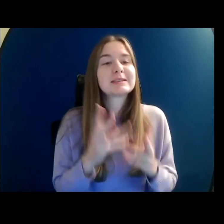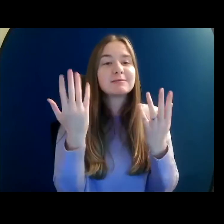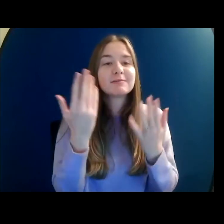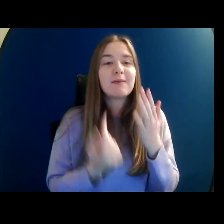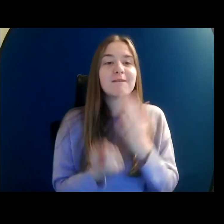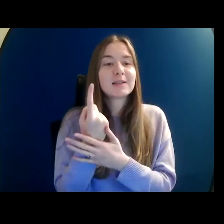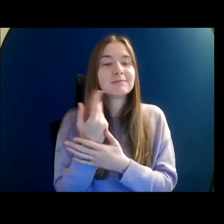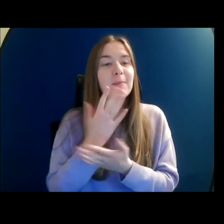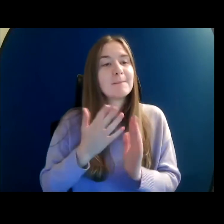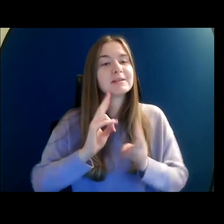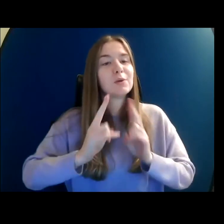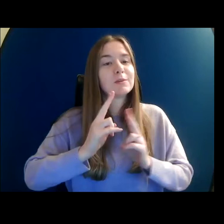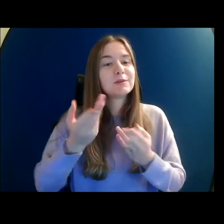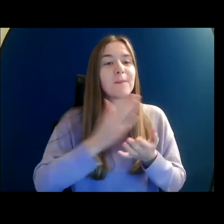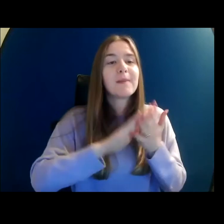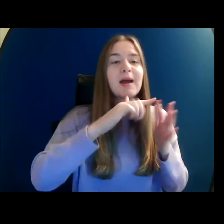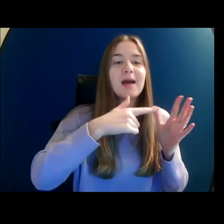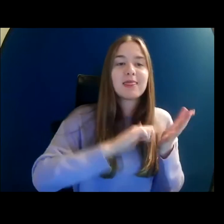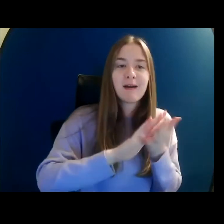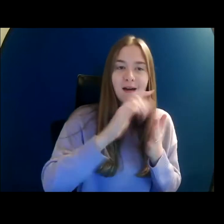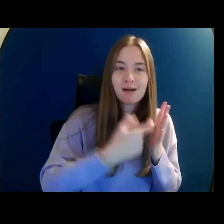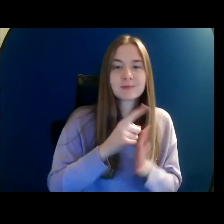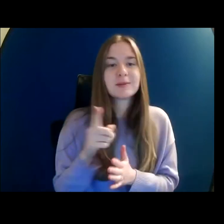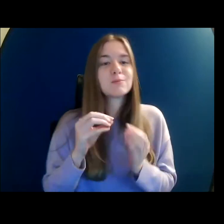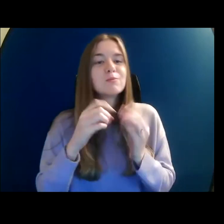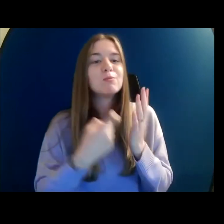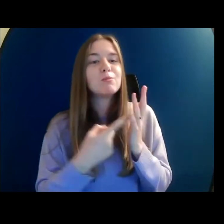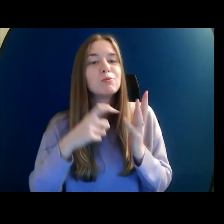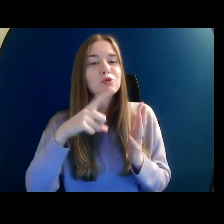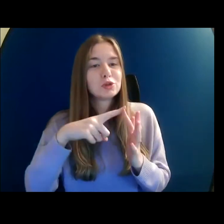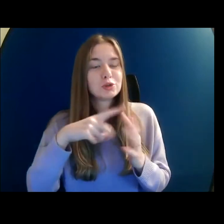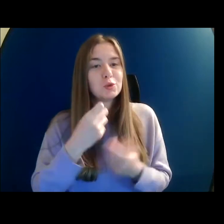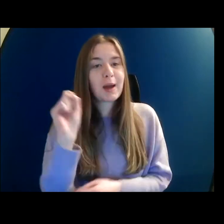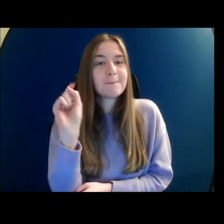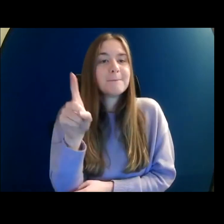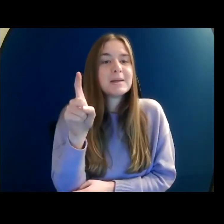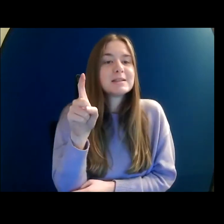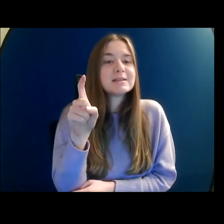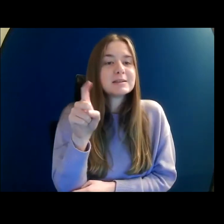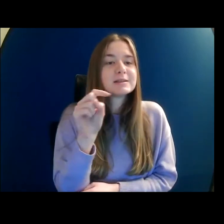BSL interpreted by Heather and Bruce. You can spotlight Bruce and Heather's video by using the three dots on the top